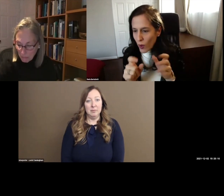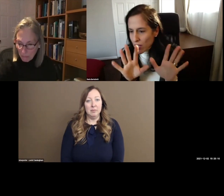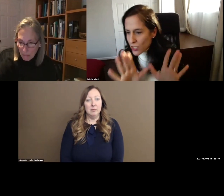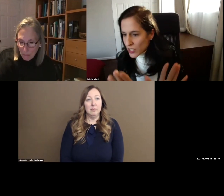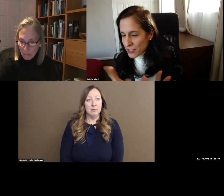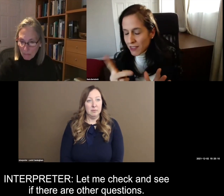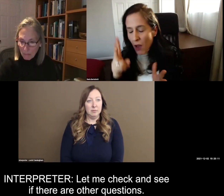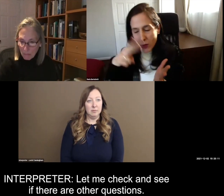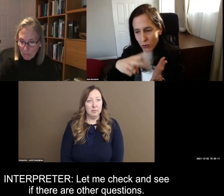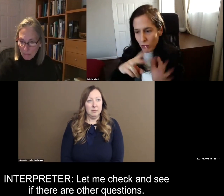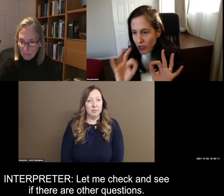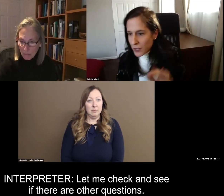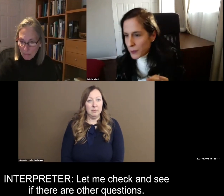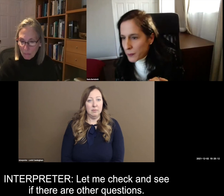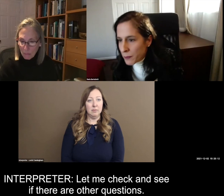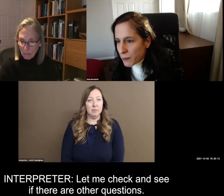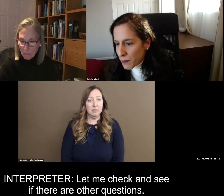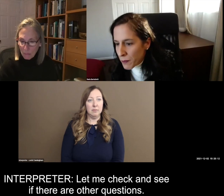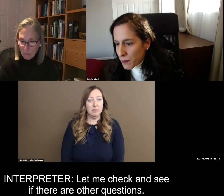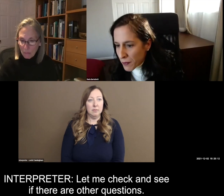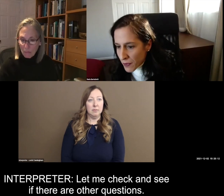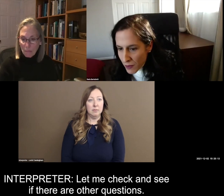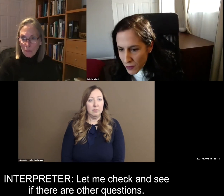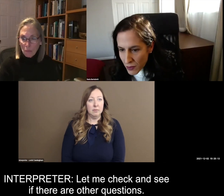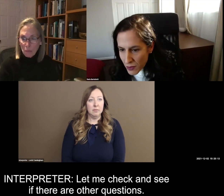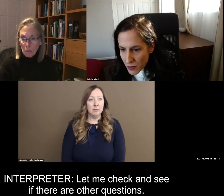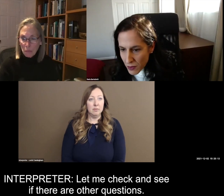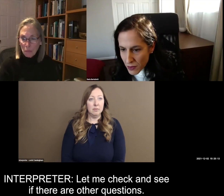all right let me check and see if there are other